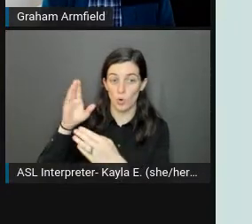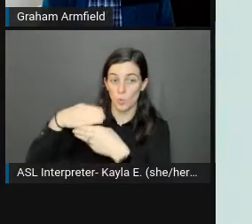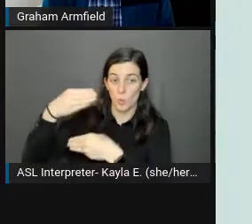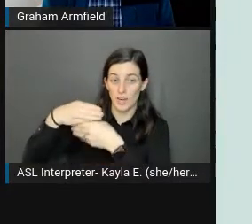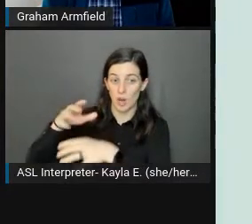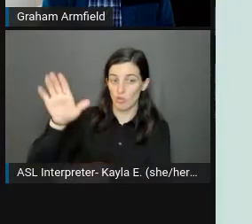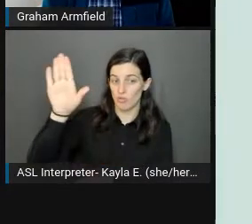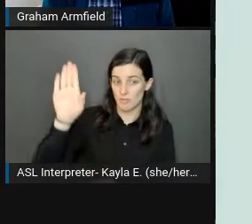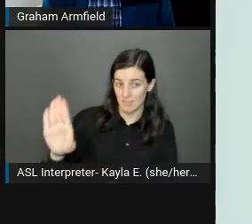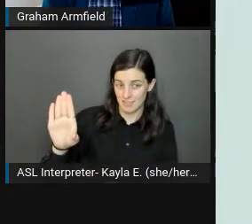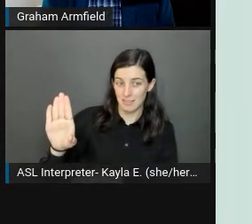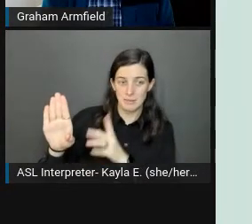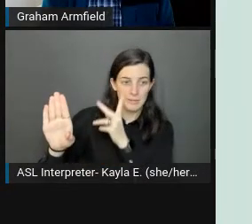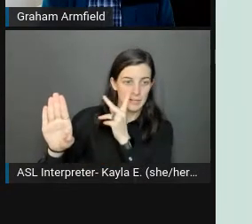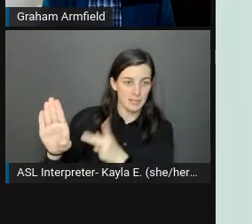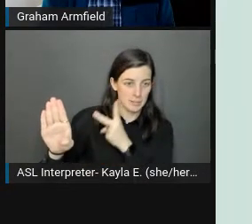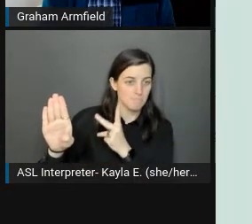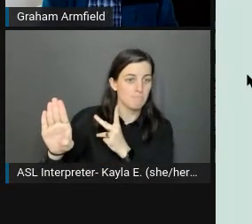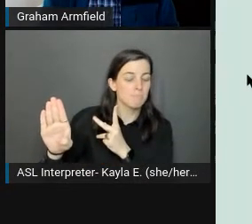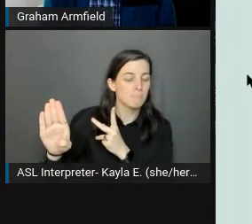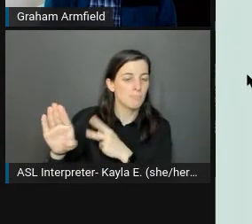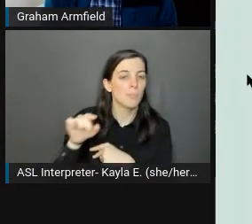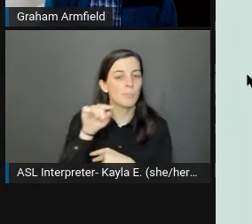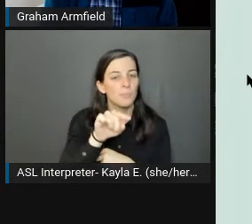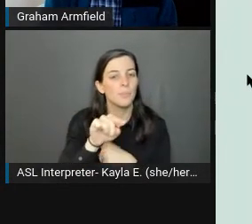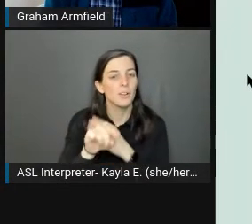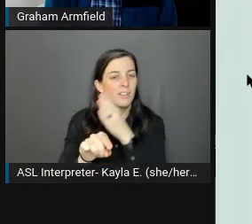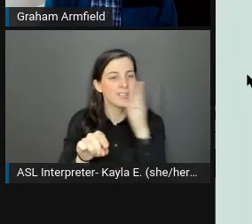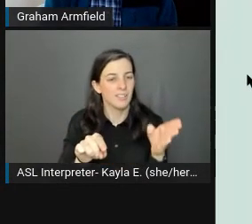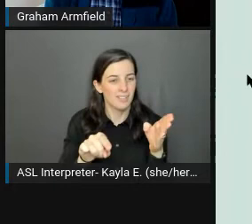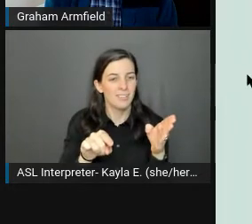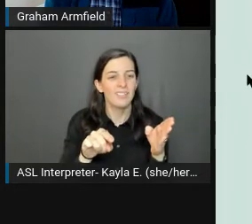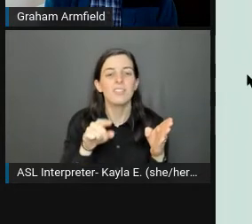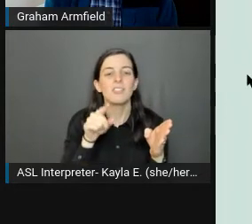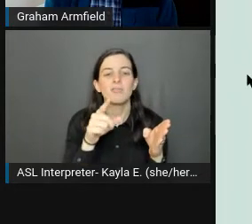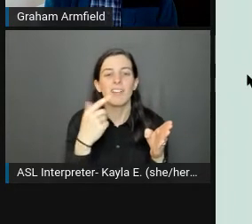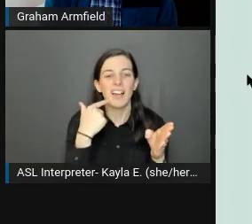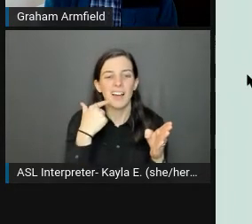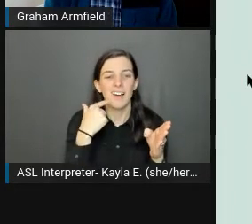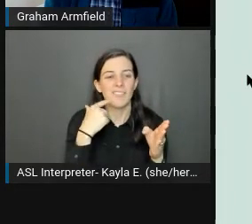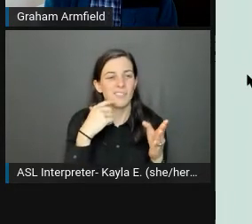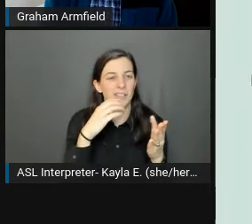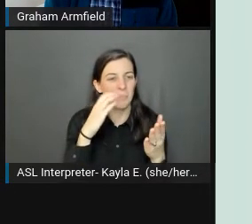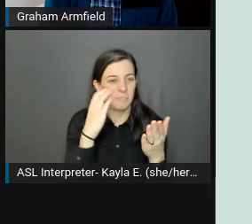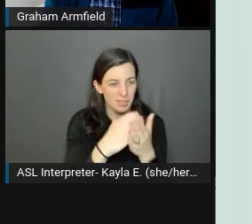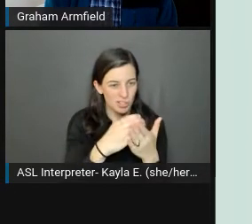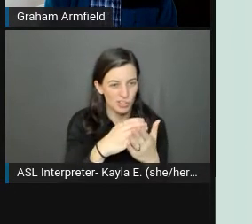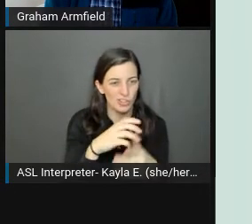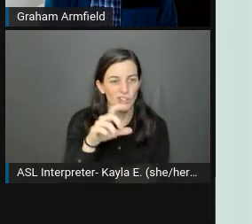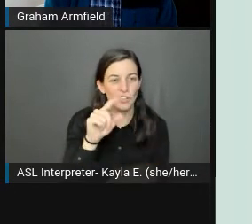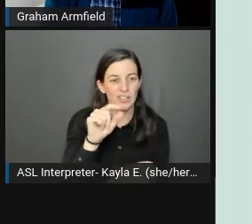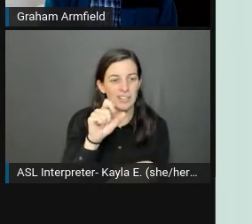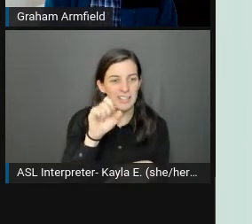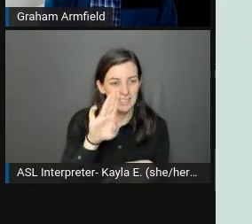Keyboard focus is currently on this image here. If I tab and tab again, it's on the last of those three images.